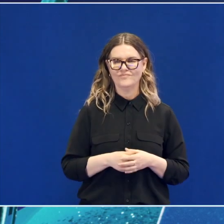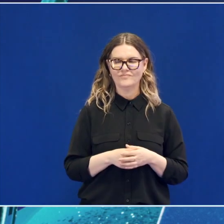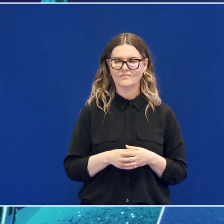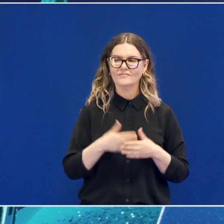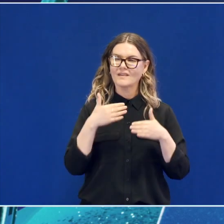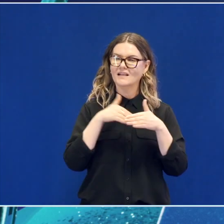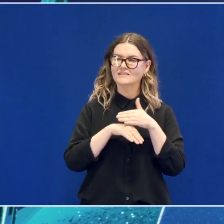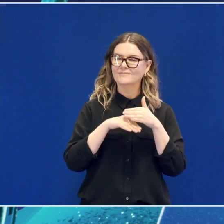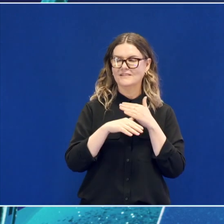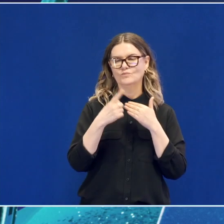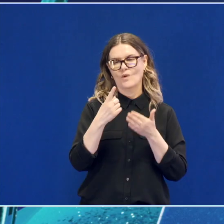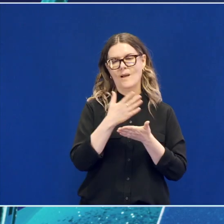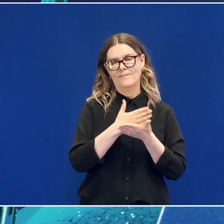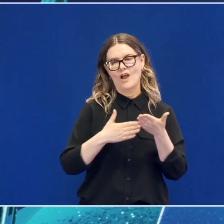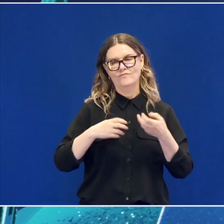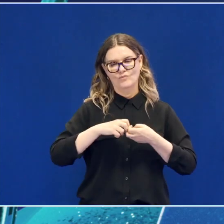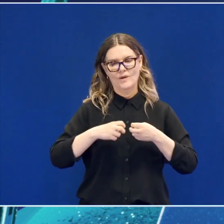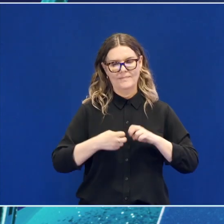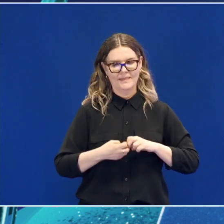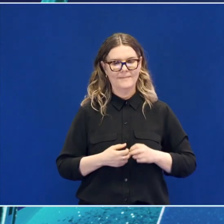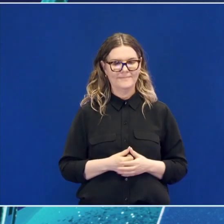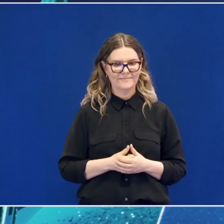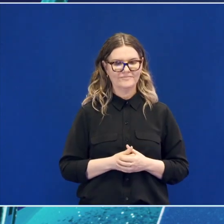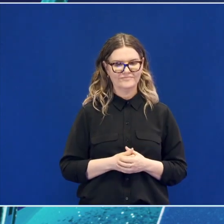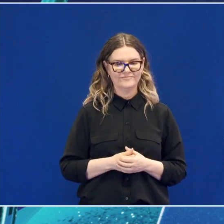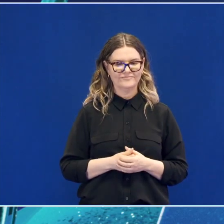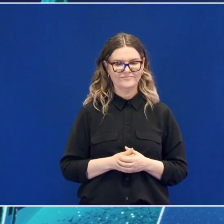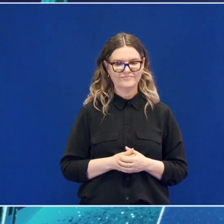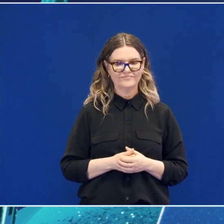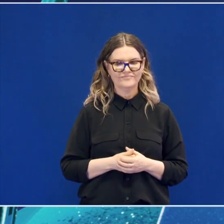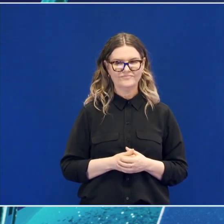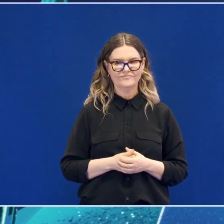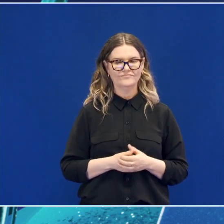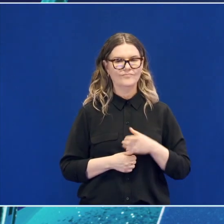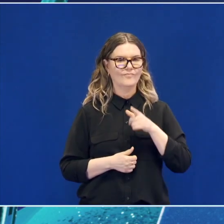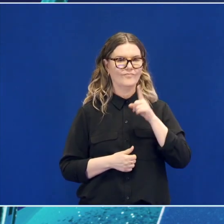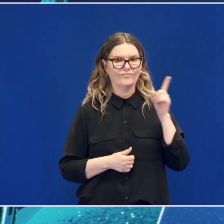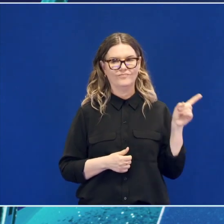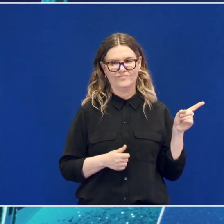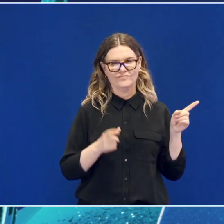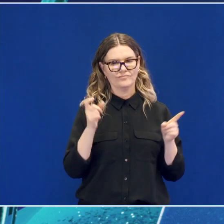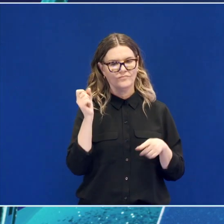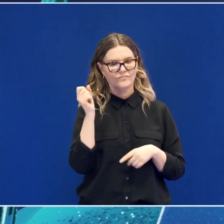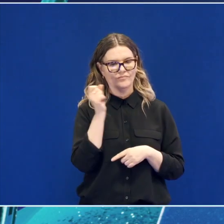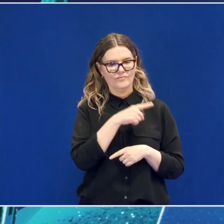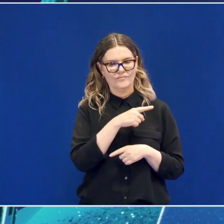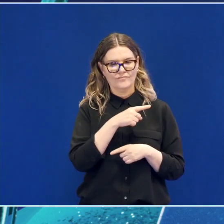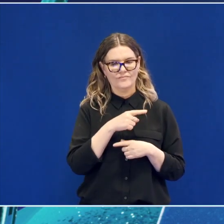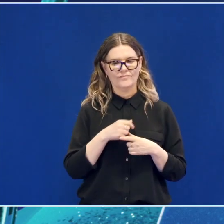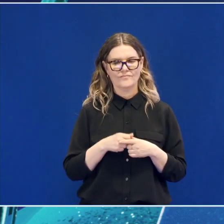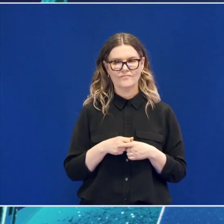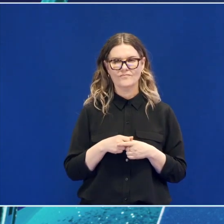Yumeng, what Dylan was talking about in terms of the speed at which models are changing, I wonder if you could kind of talk about your research